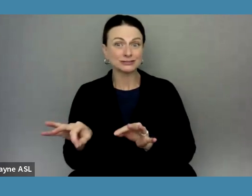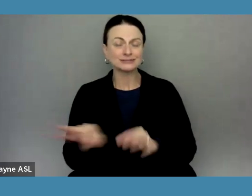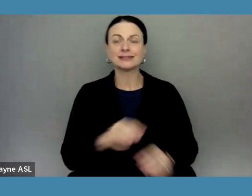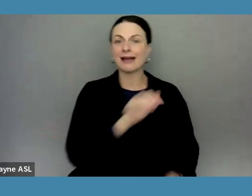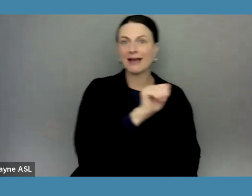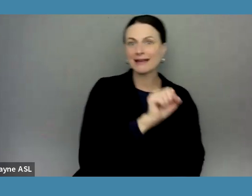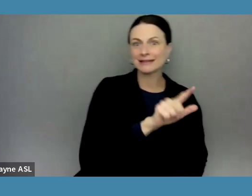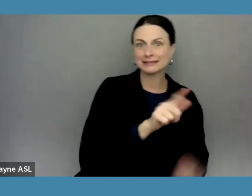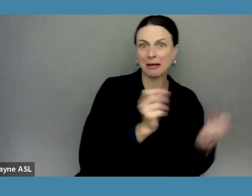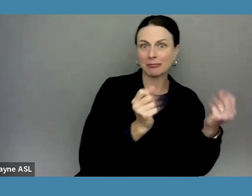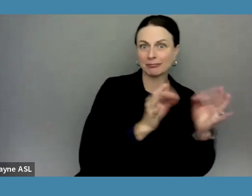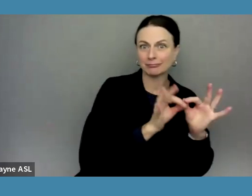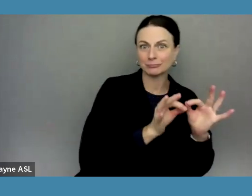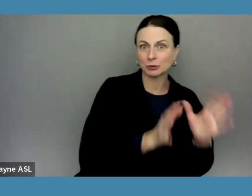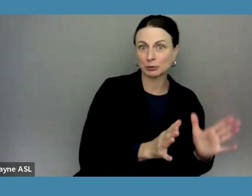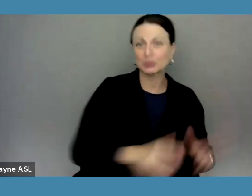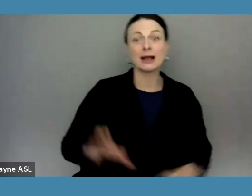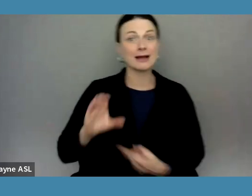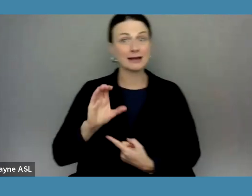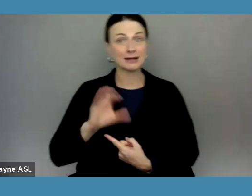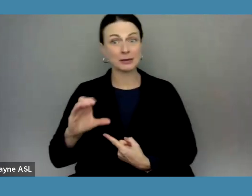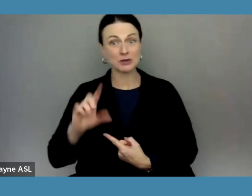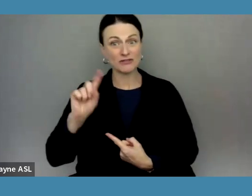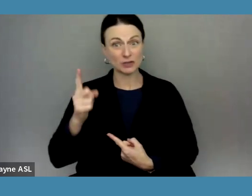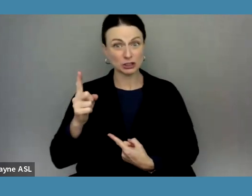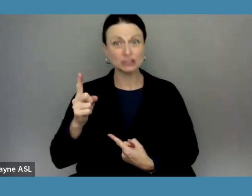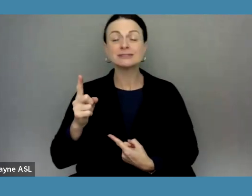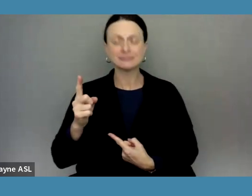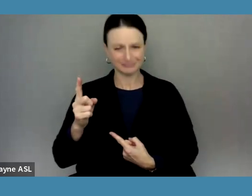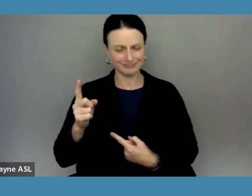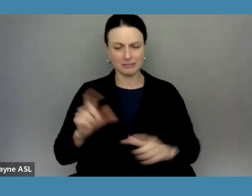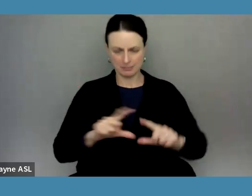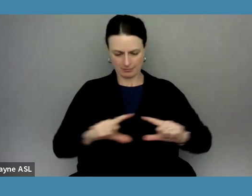First, for closed captioning you can use the closed caption button,